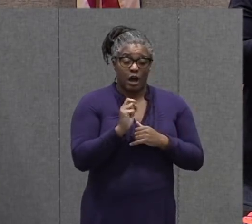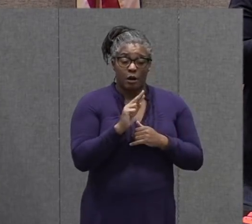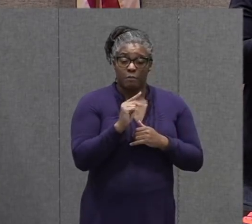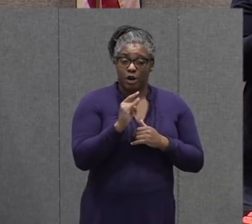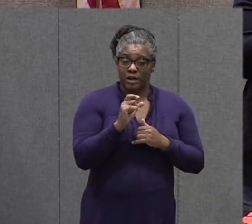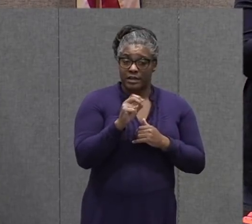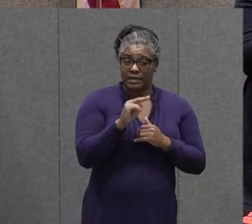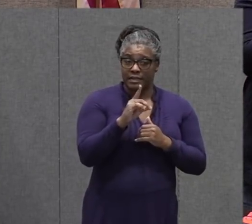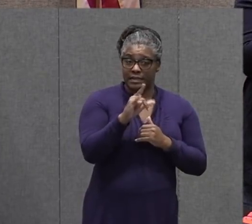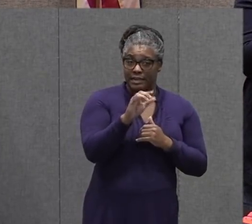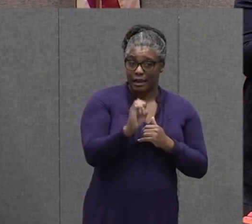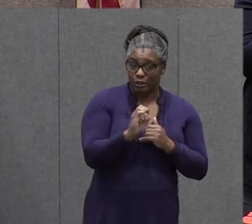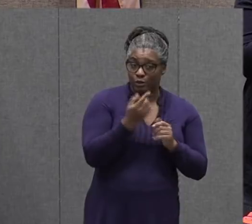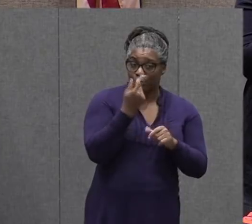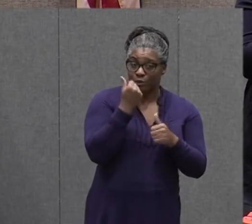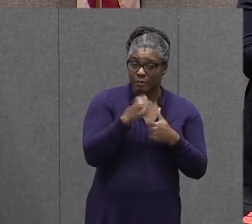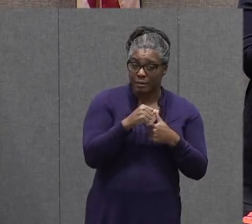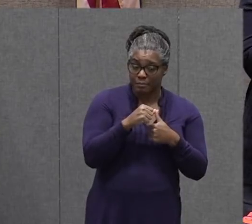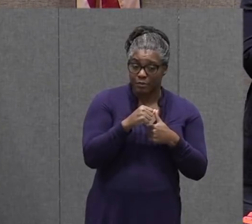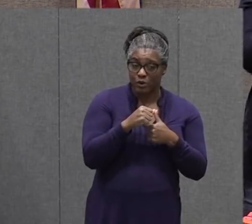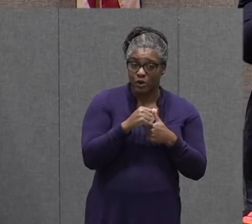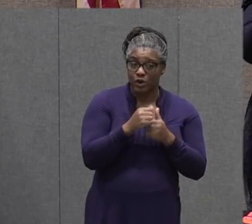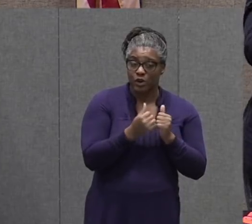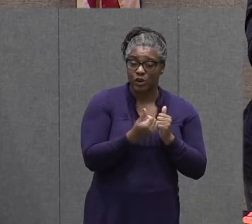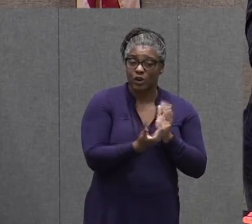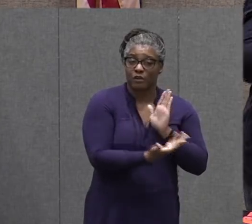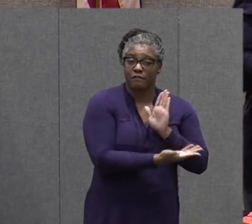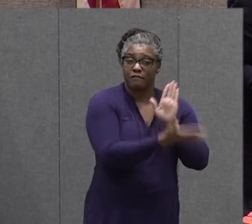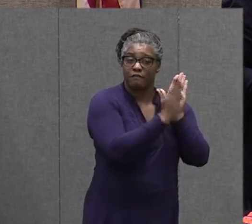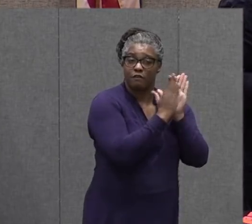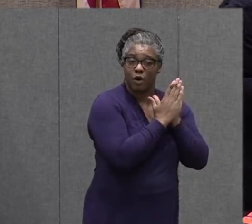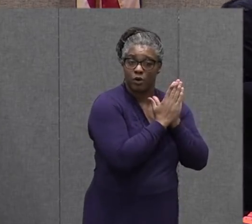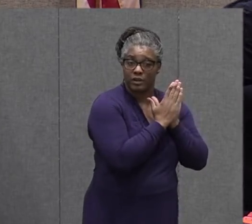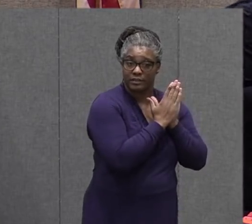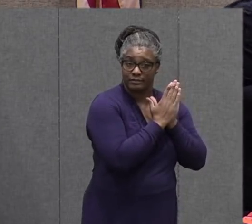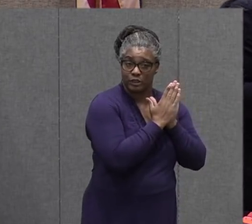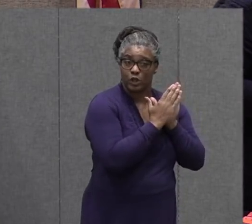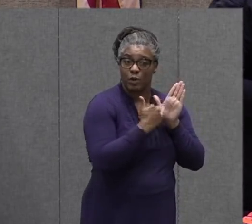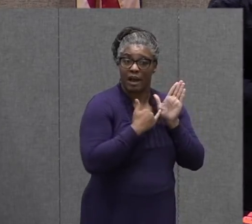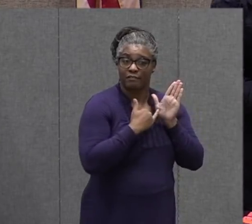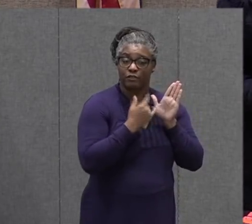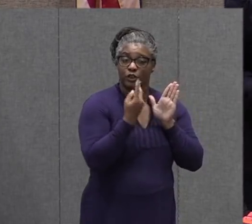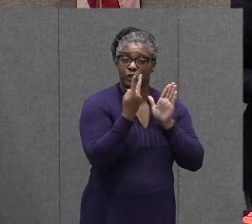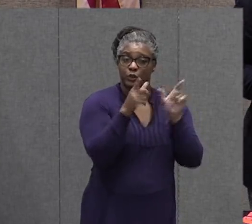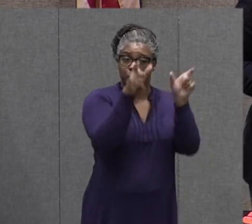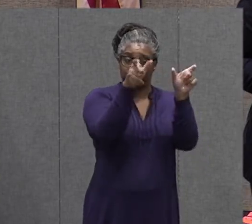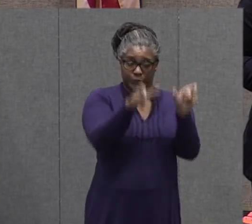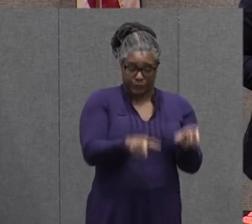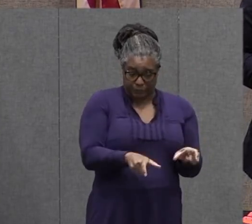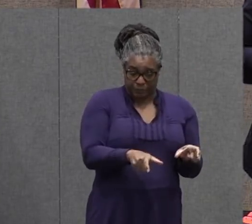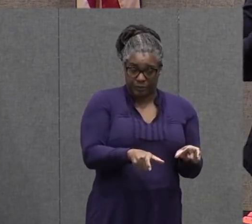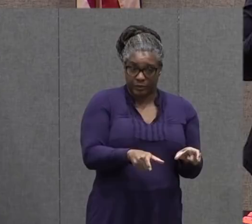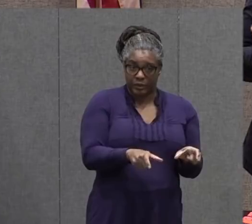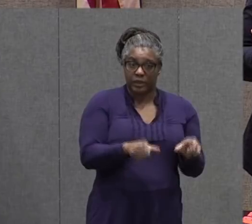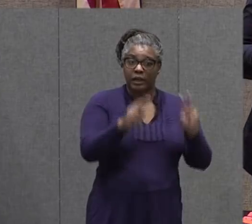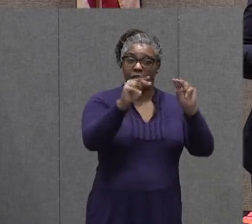she folded it in half, and we made our two column notes, [Miss Martindale] Correct. [Miss Garcia] We use these notes as a reference tool.